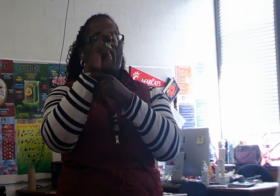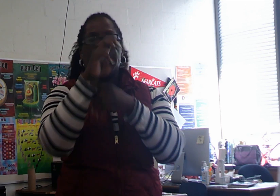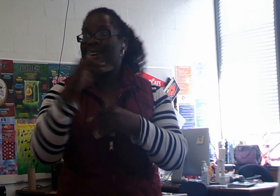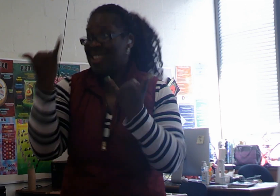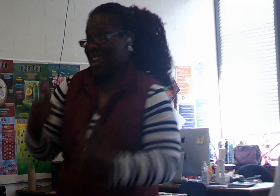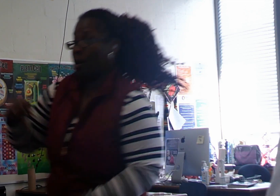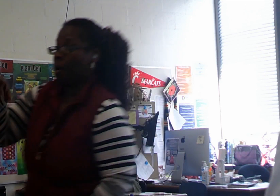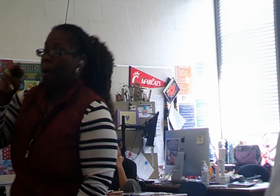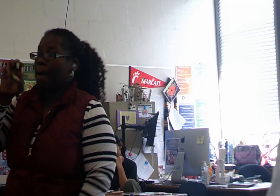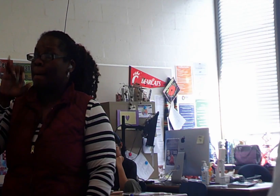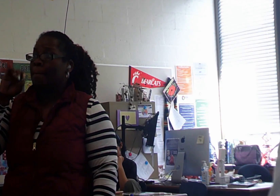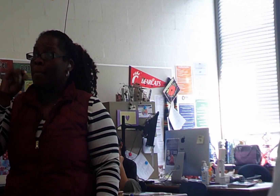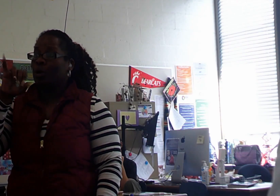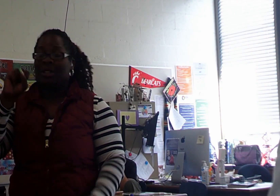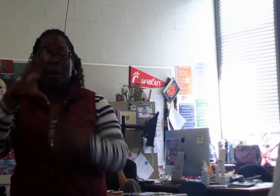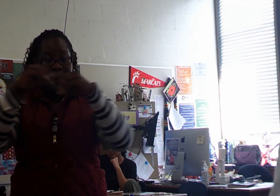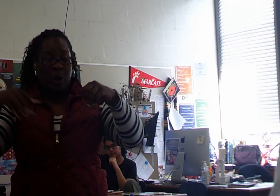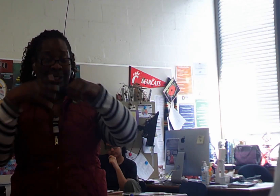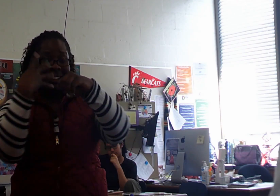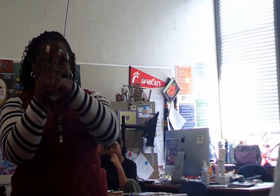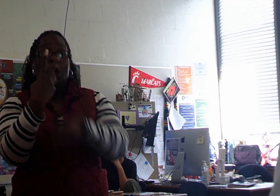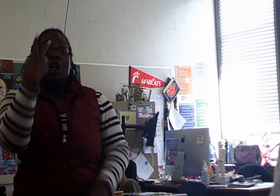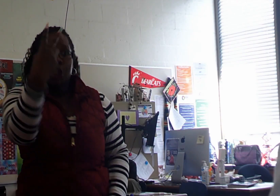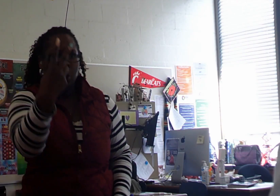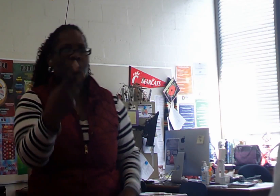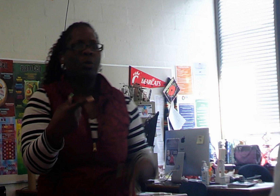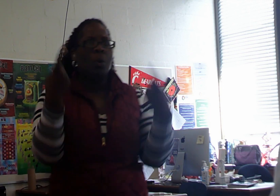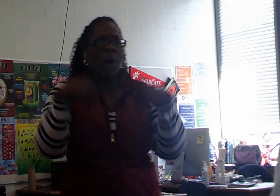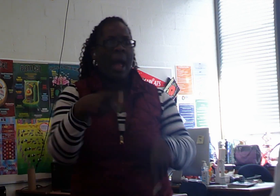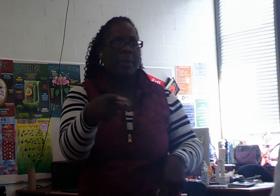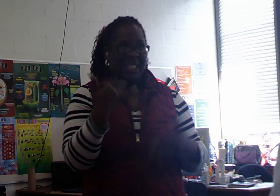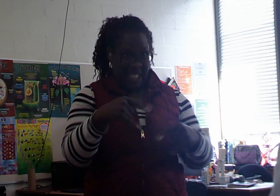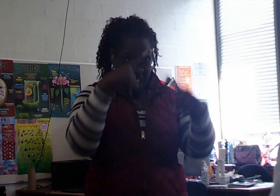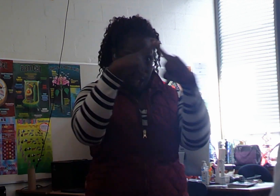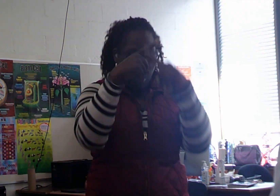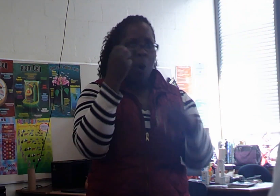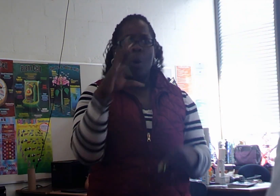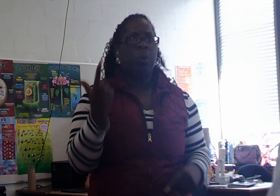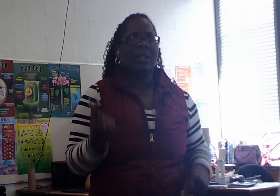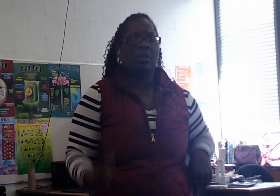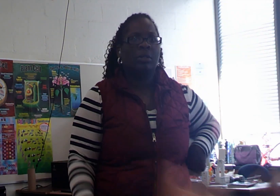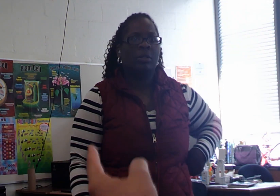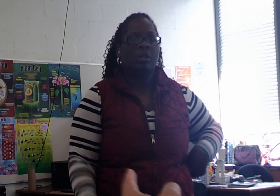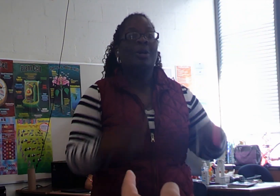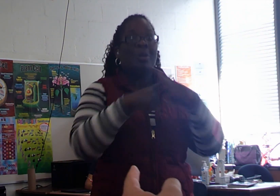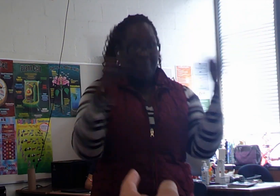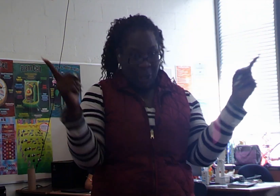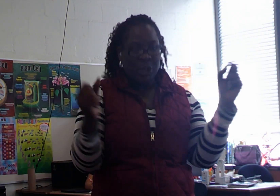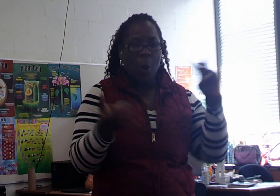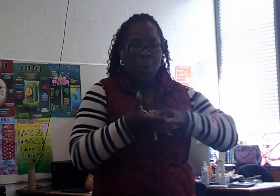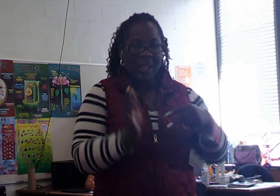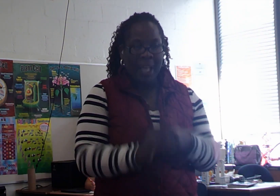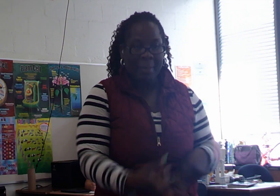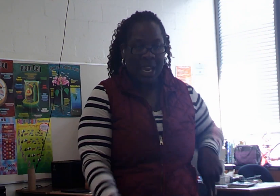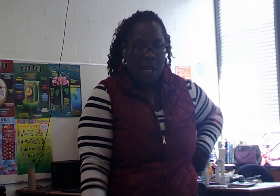Now what happens during meiosis two? Are they still together or what? They separate.